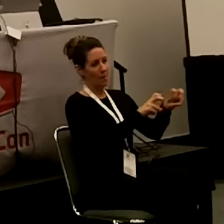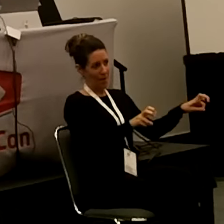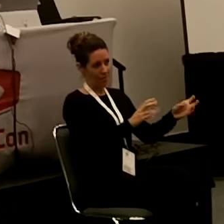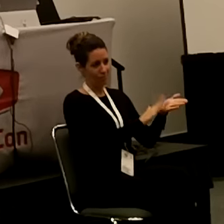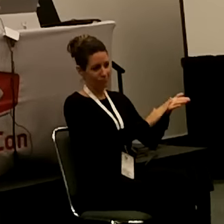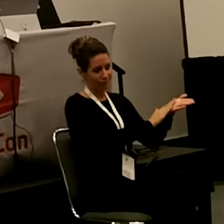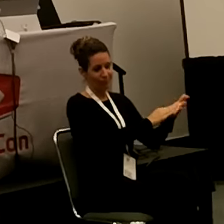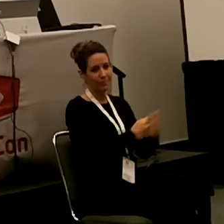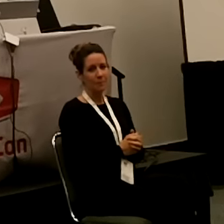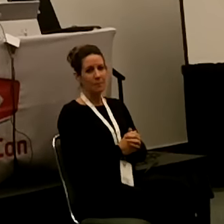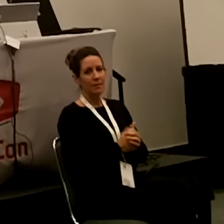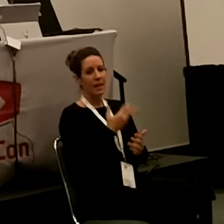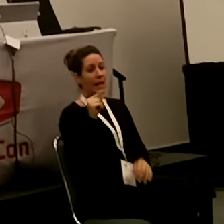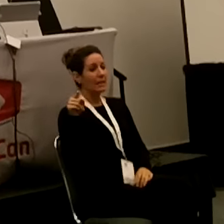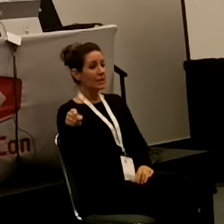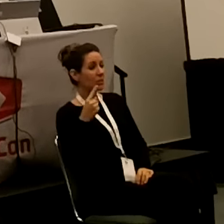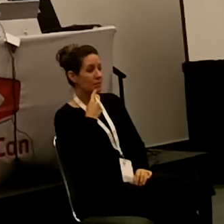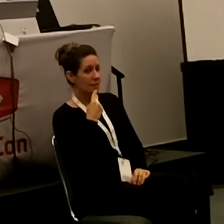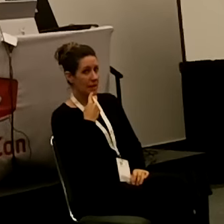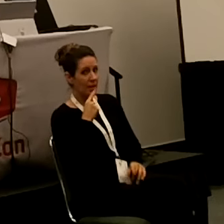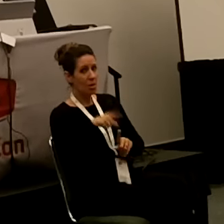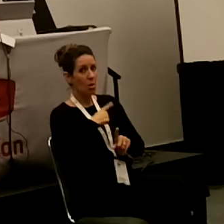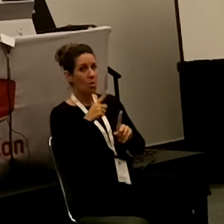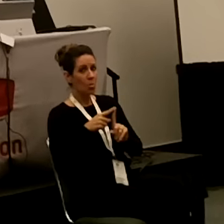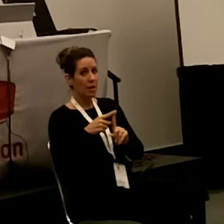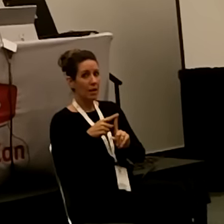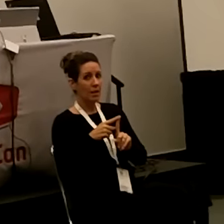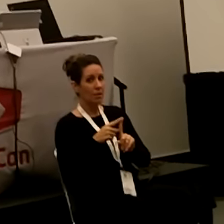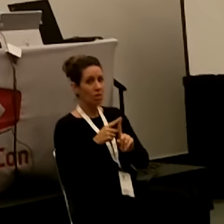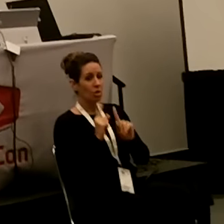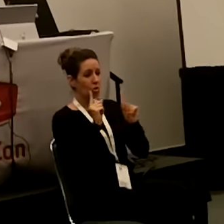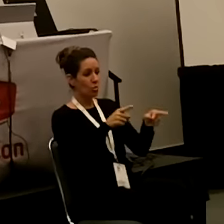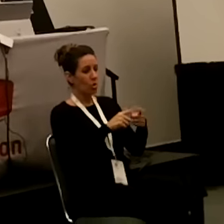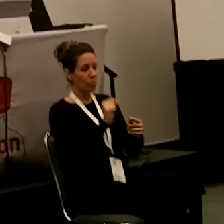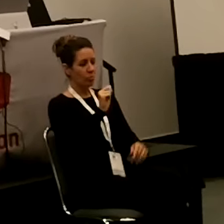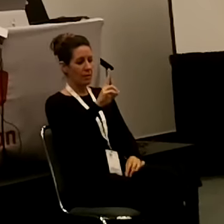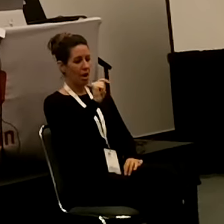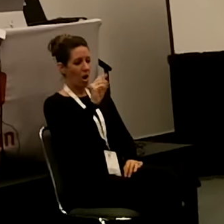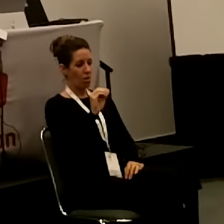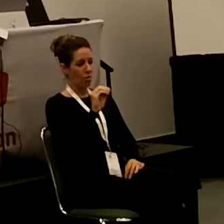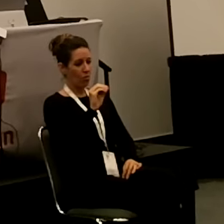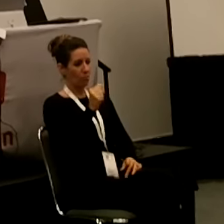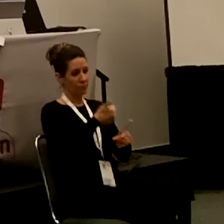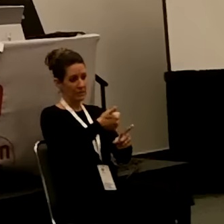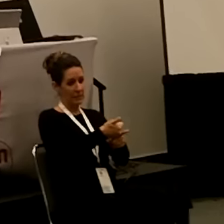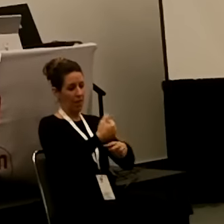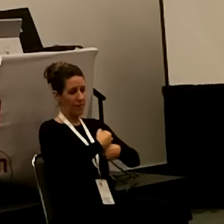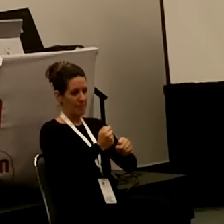and he said that when you go to the auto-generated captions and then correct them